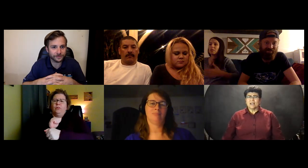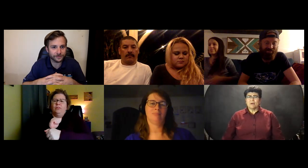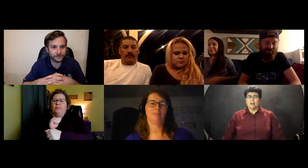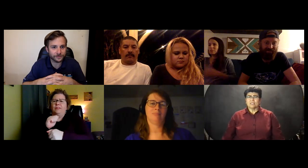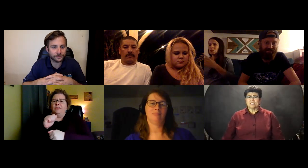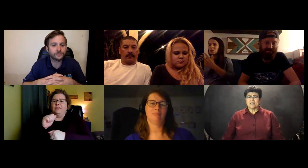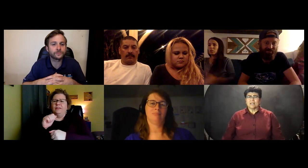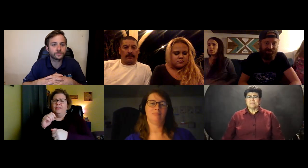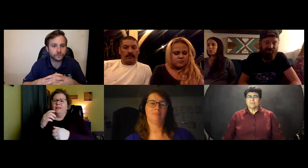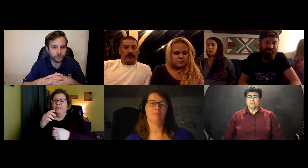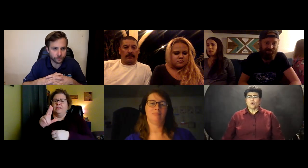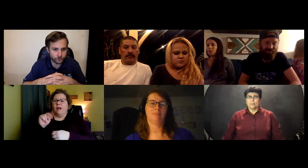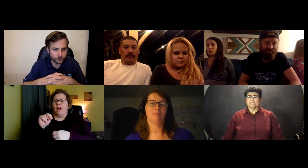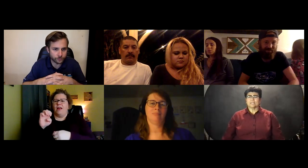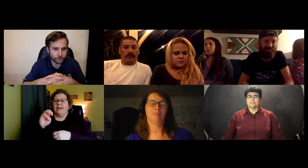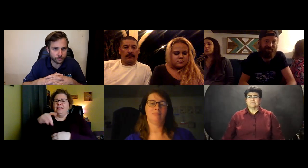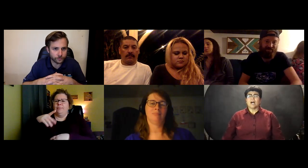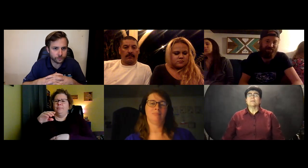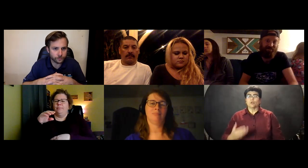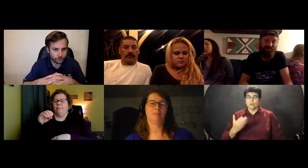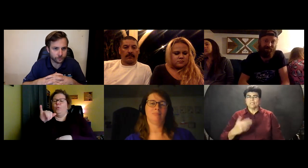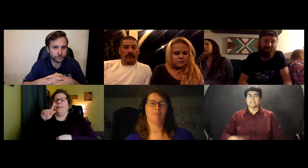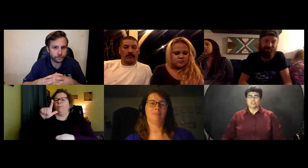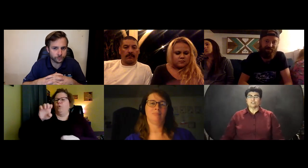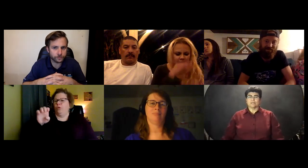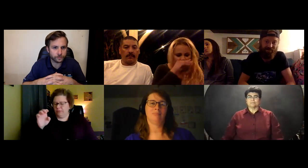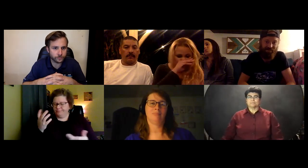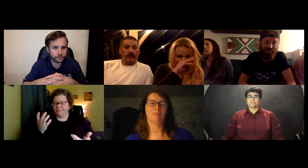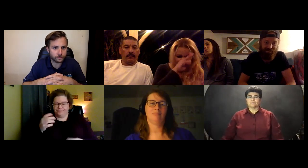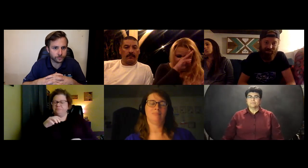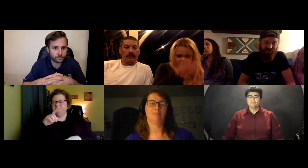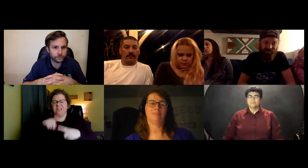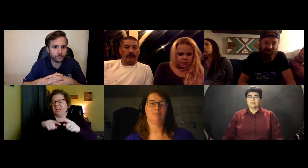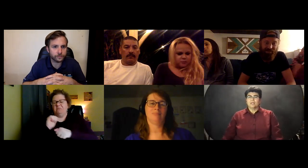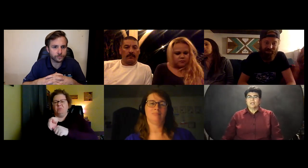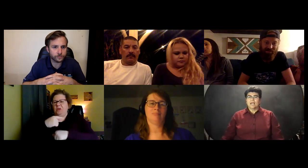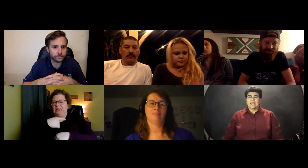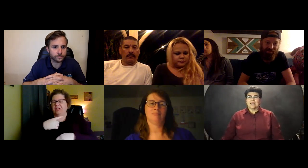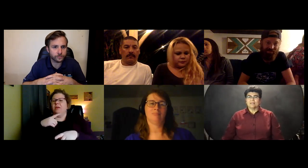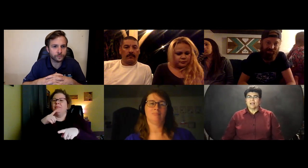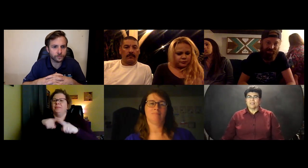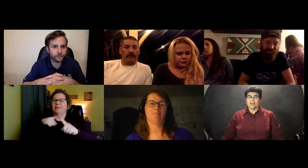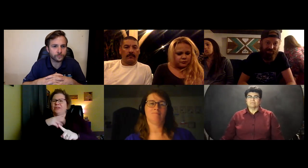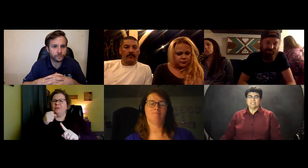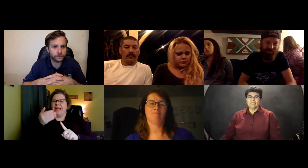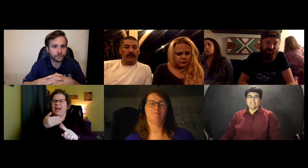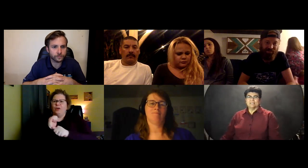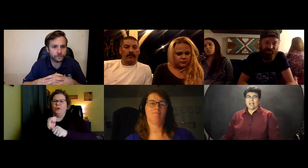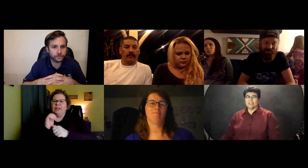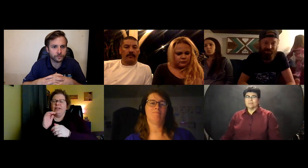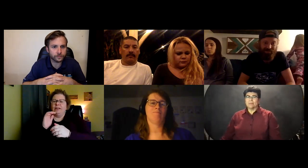about employment unemployment excuse me